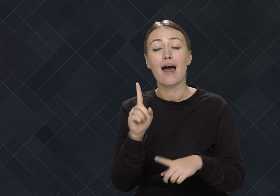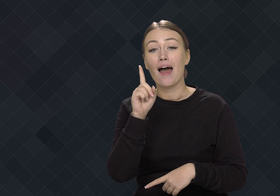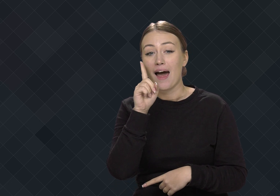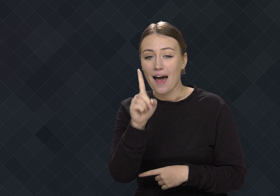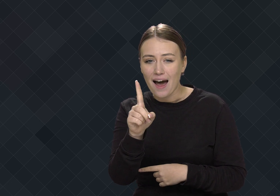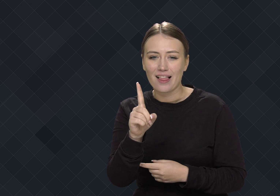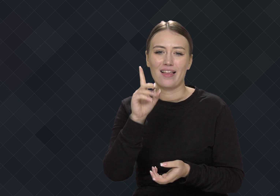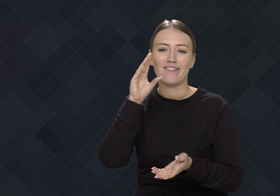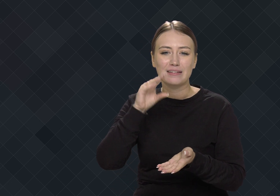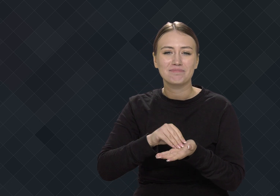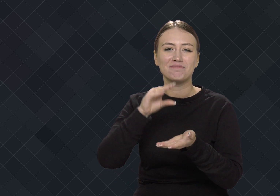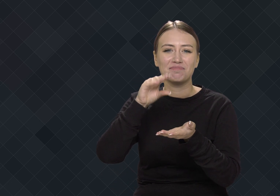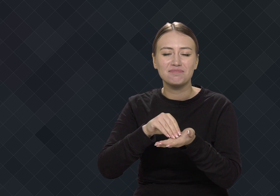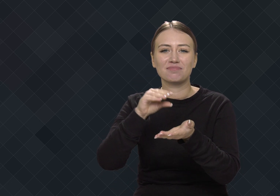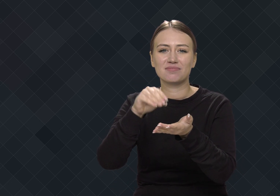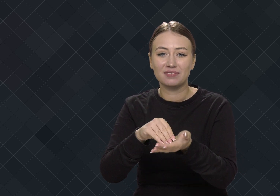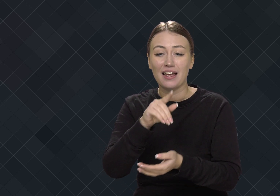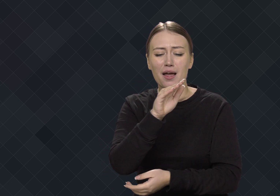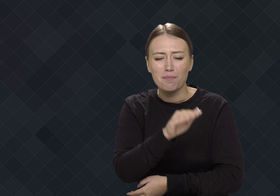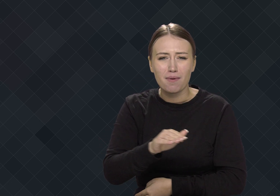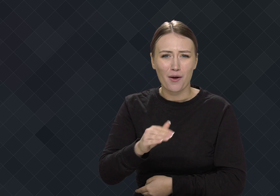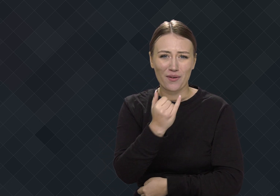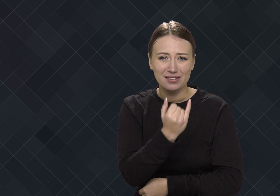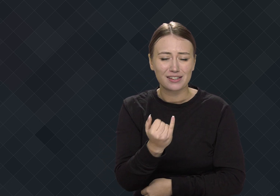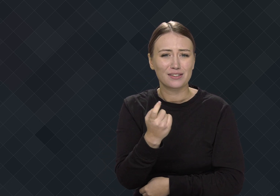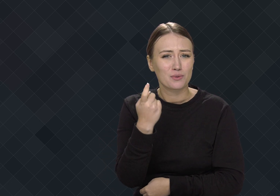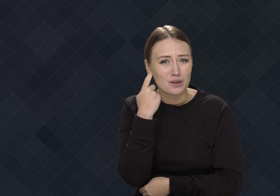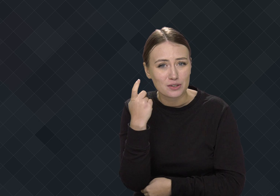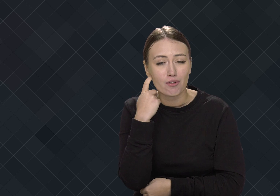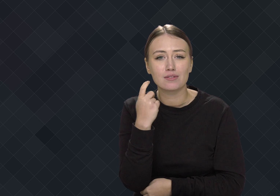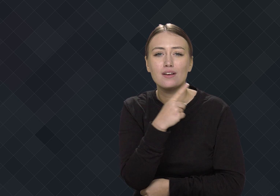However, many times, young hearing children